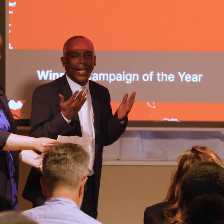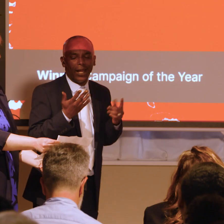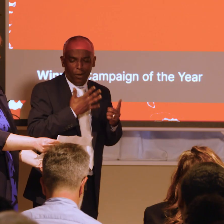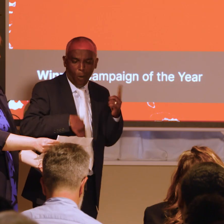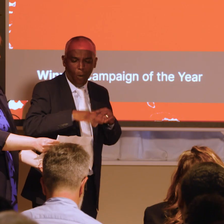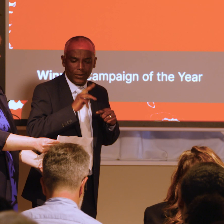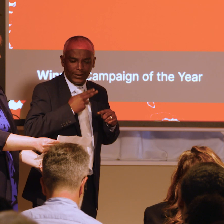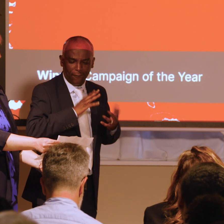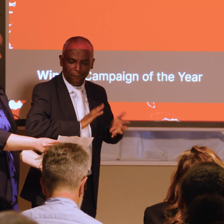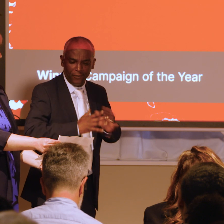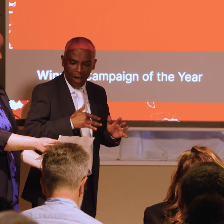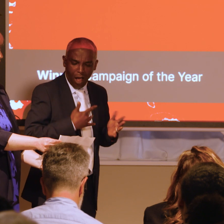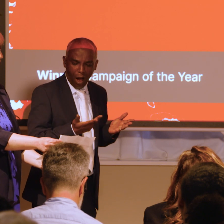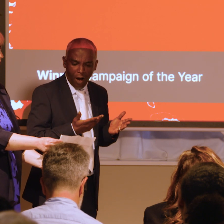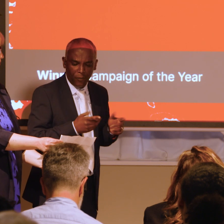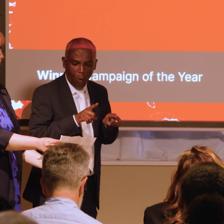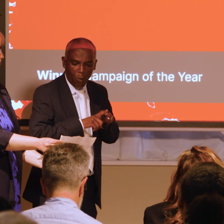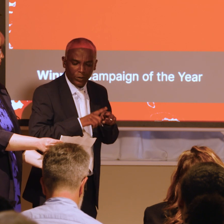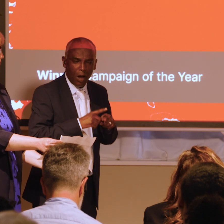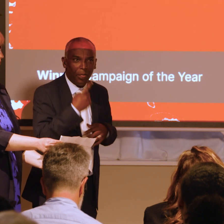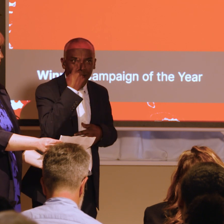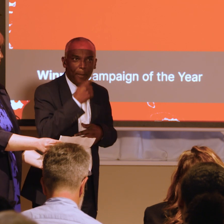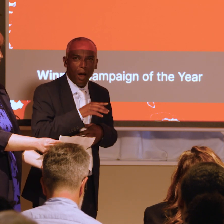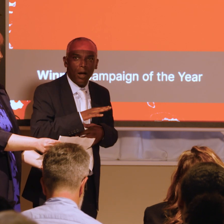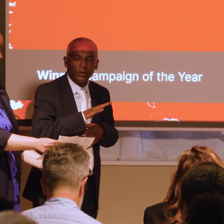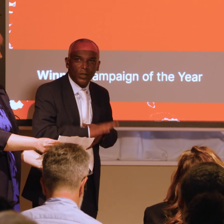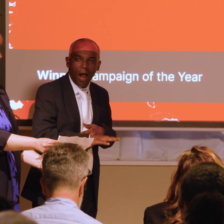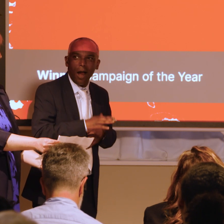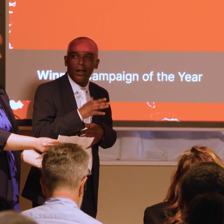You know, I'm thinking about the quality of deaf lives